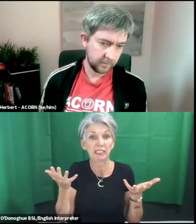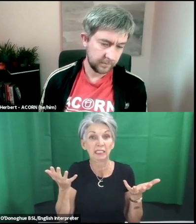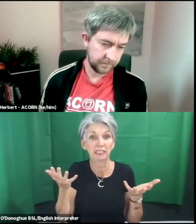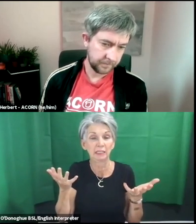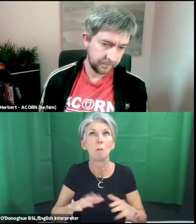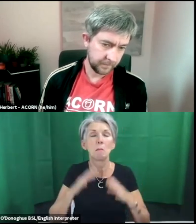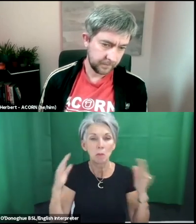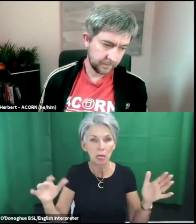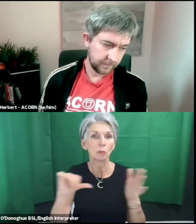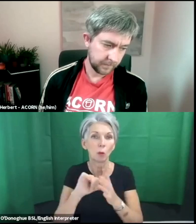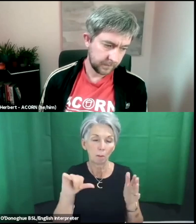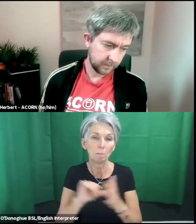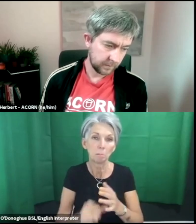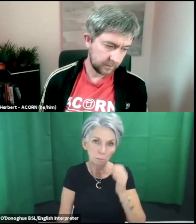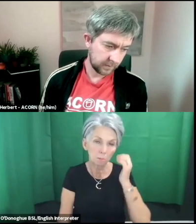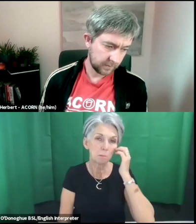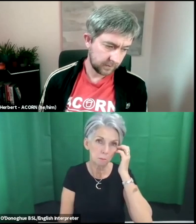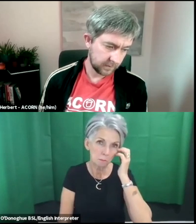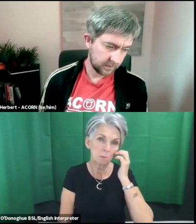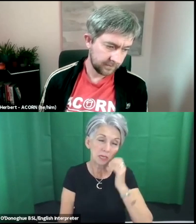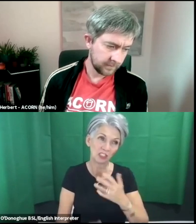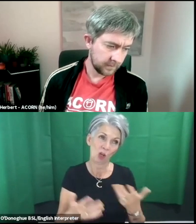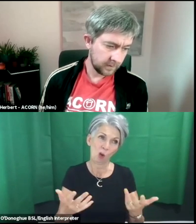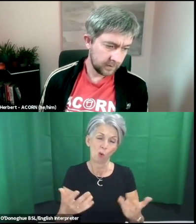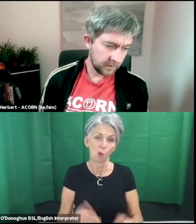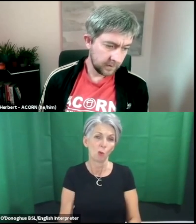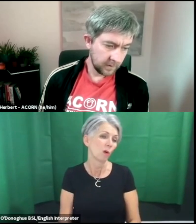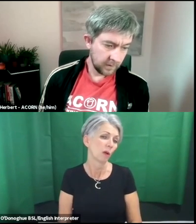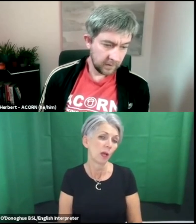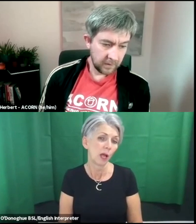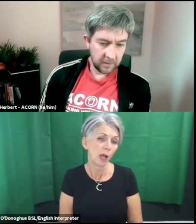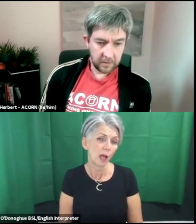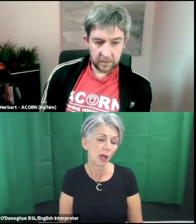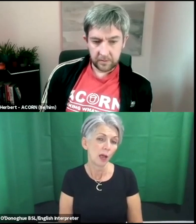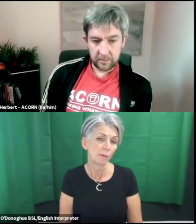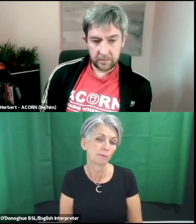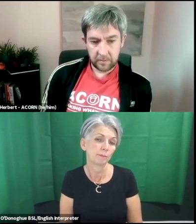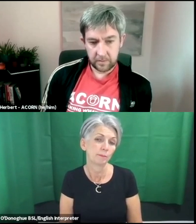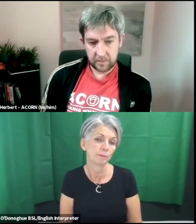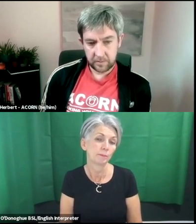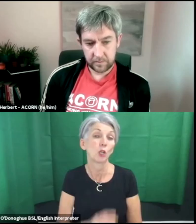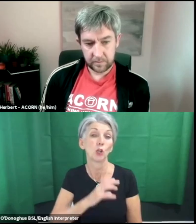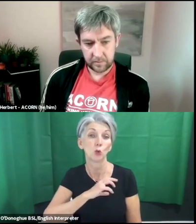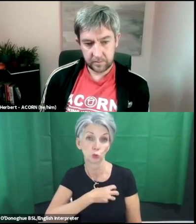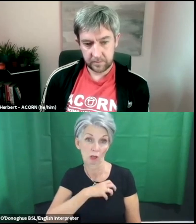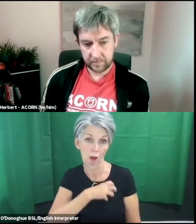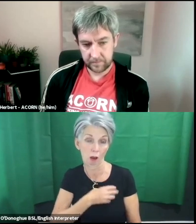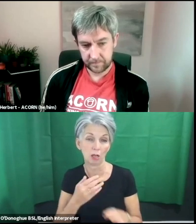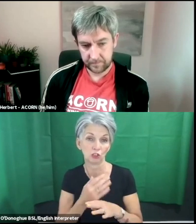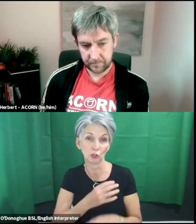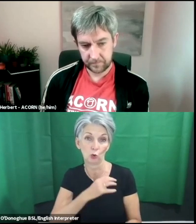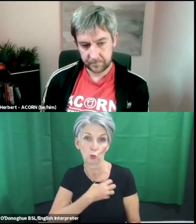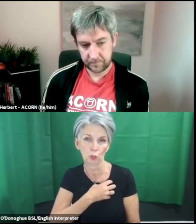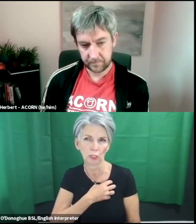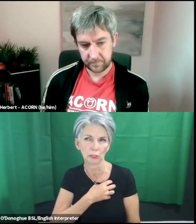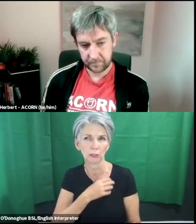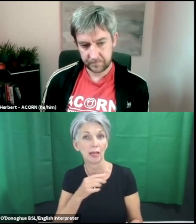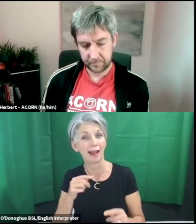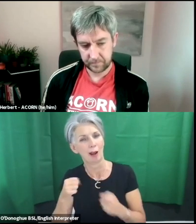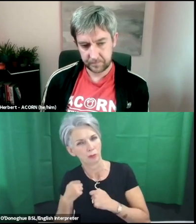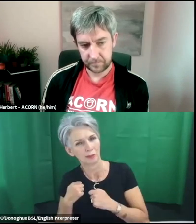And it's true that in terms of trade unions it's very new and this is where